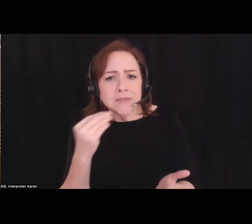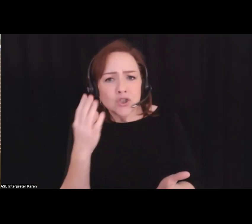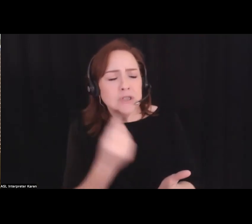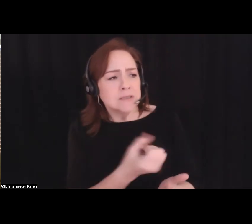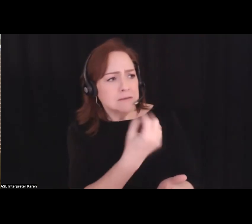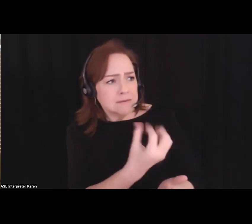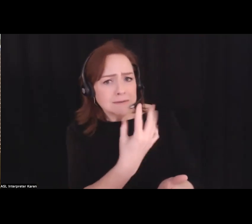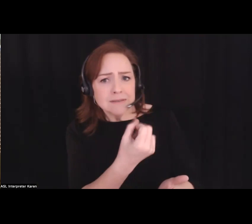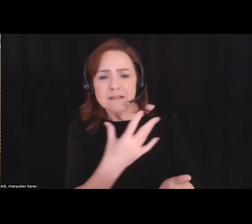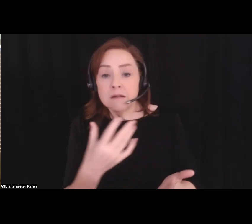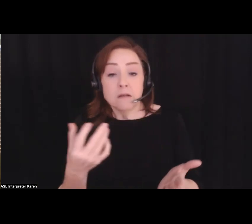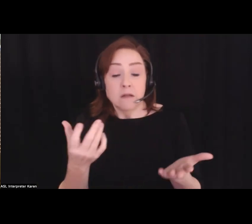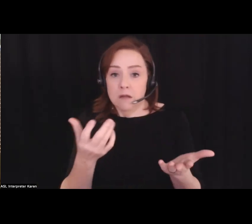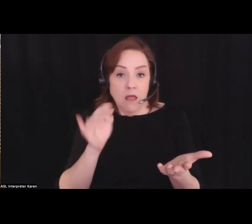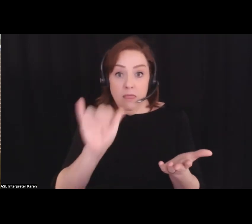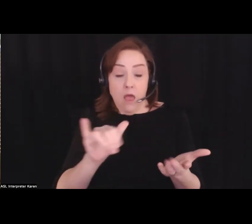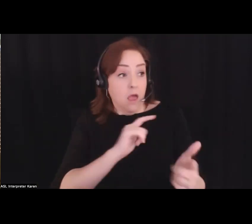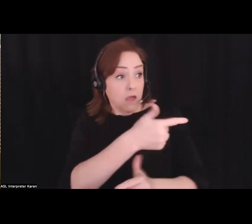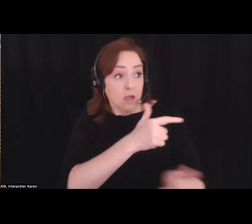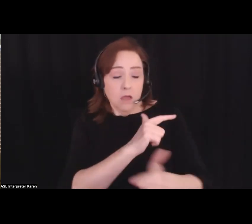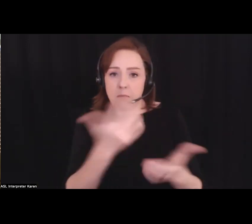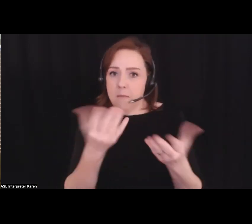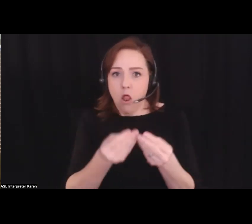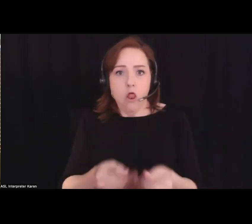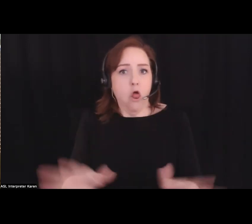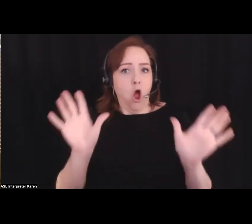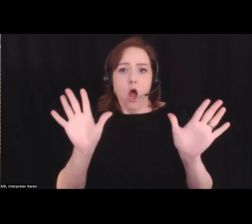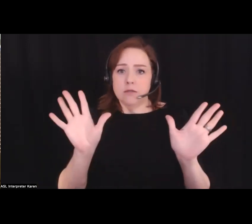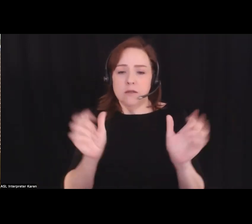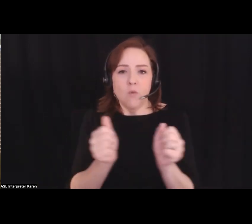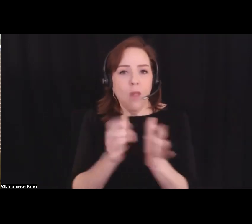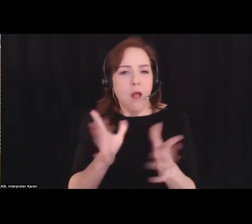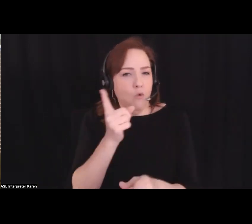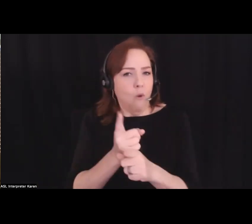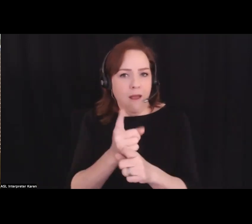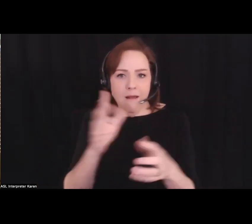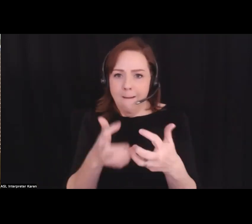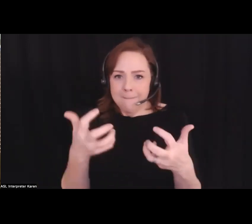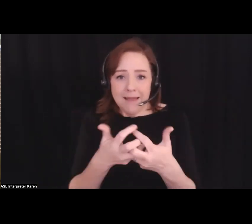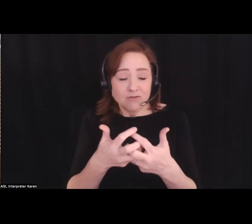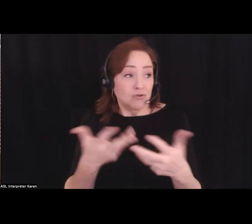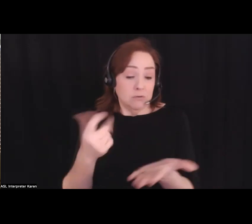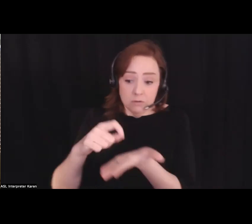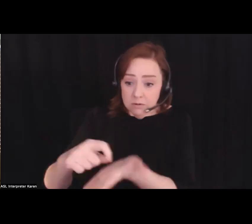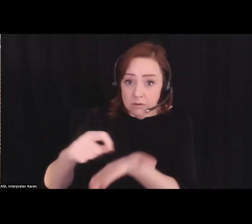totally lost in chatting back and forth or totally lost when writing back and forth. um as it is for